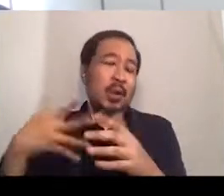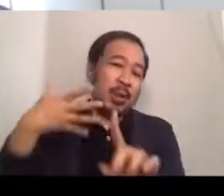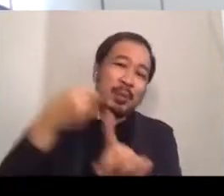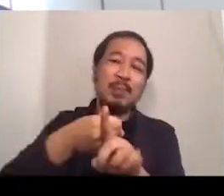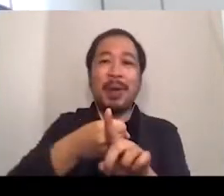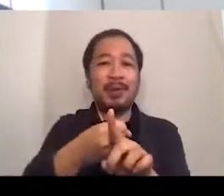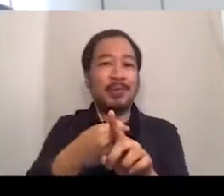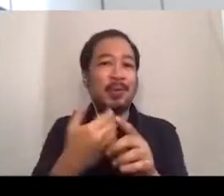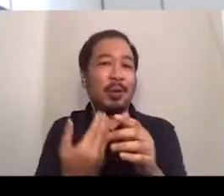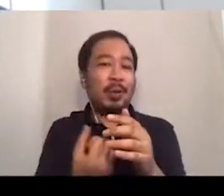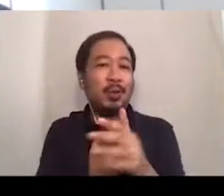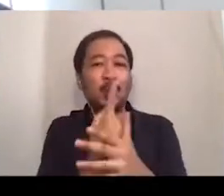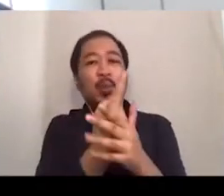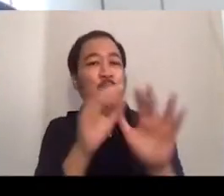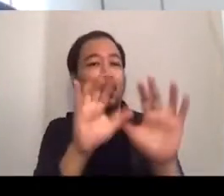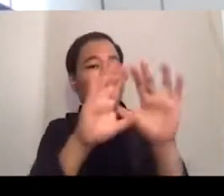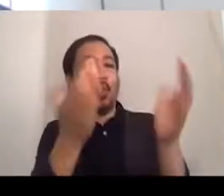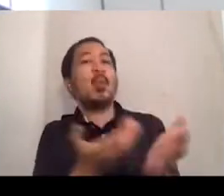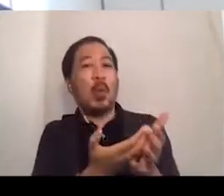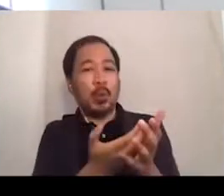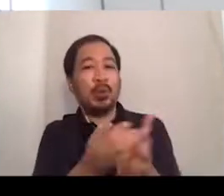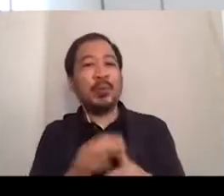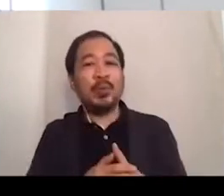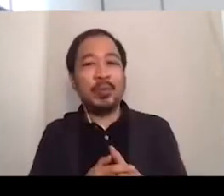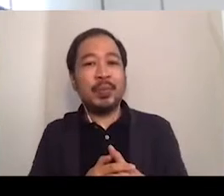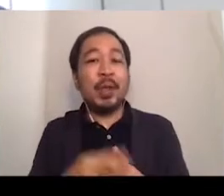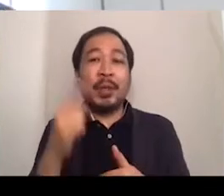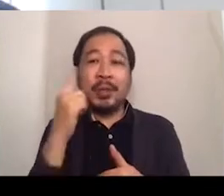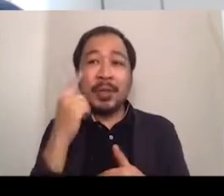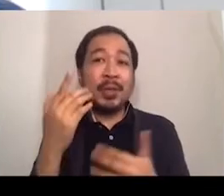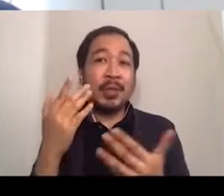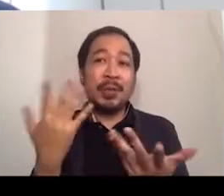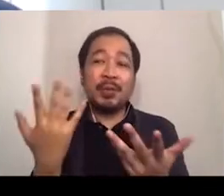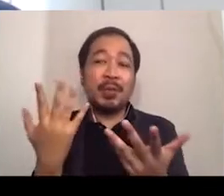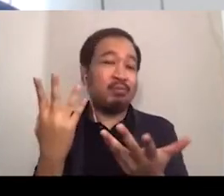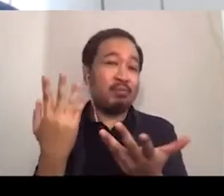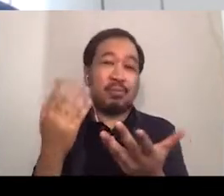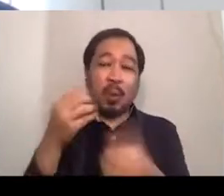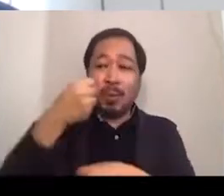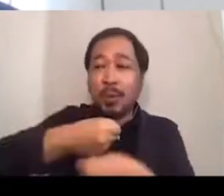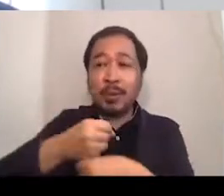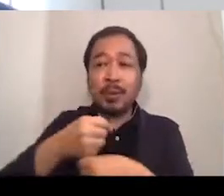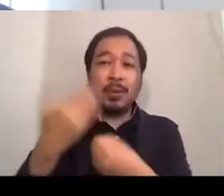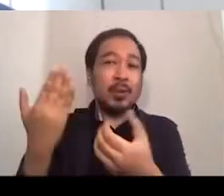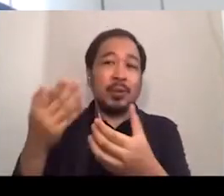that is severance payment or long service payment, and CSSA in the context of Hong Kong,